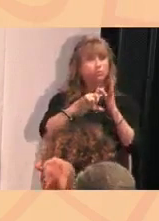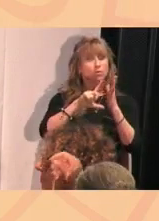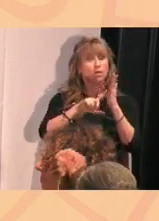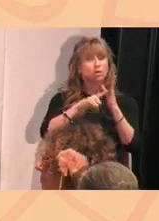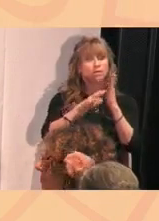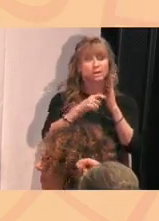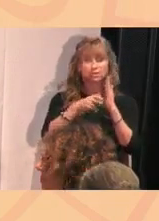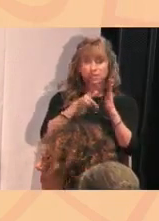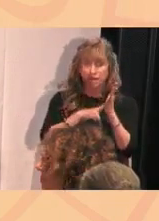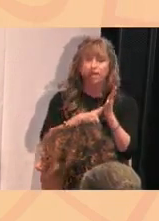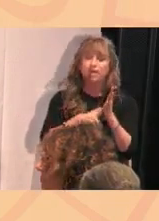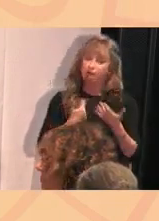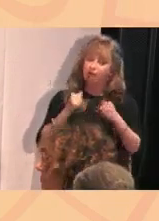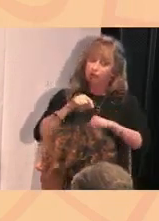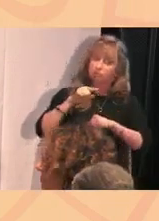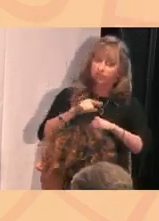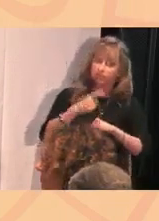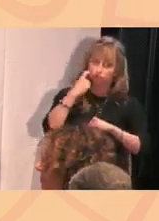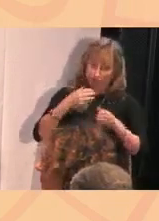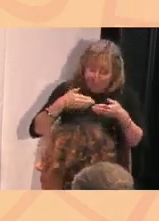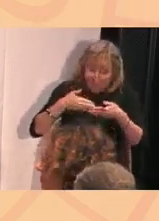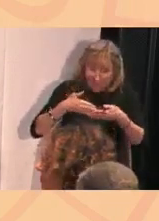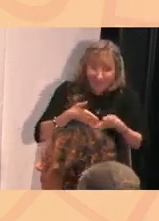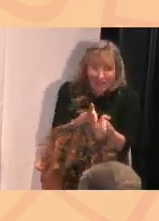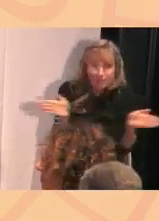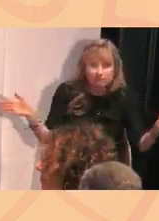So the way that I utilized the proclamation panel as a source,